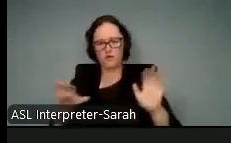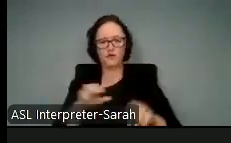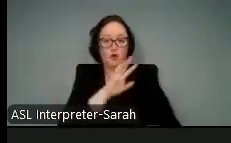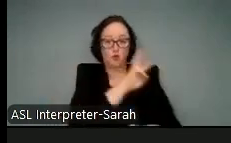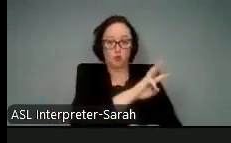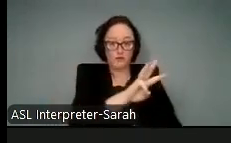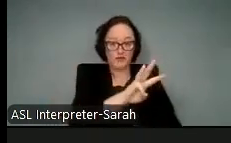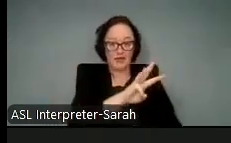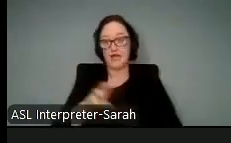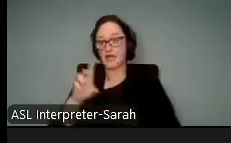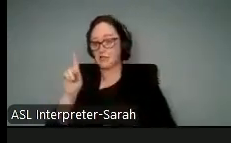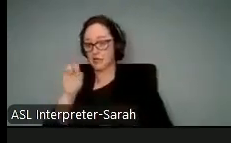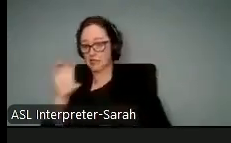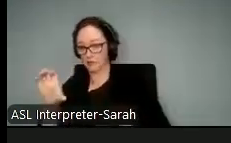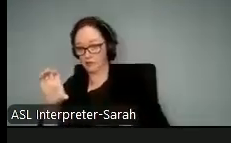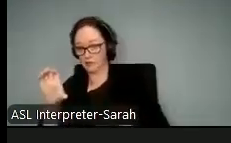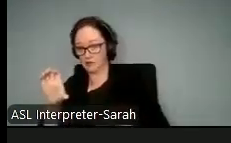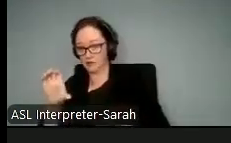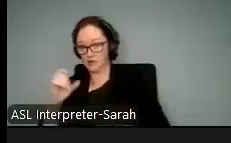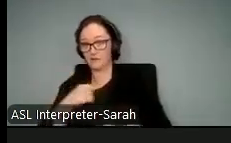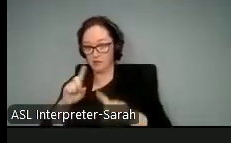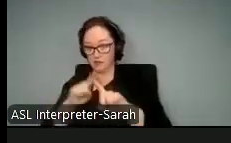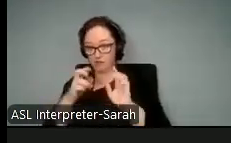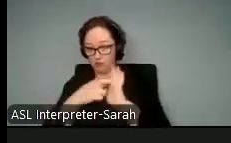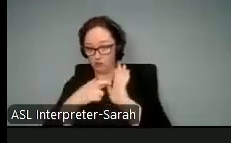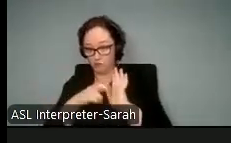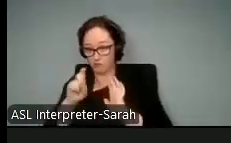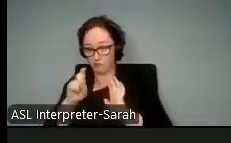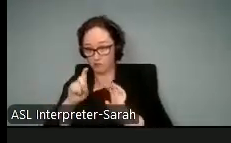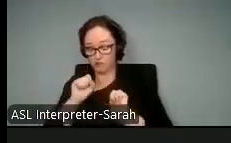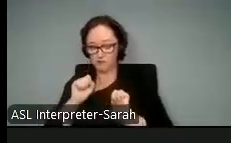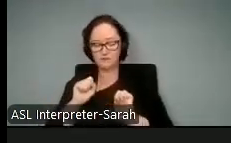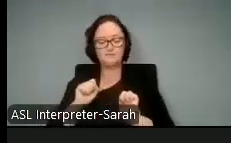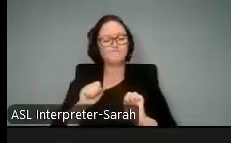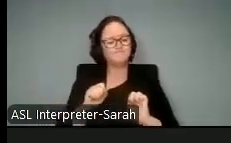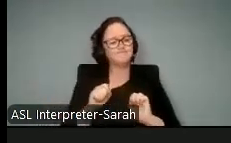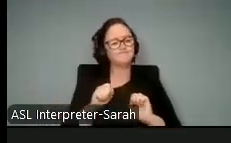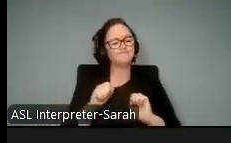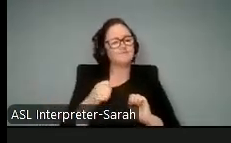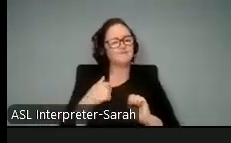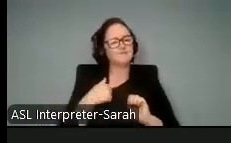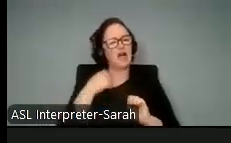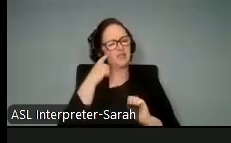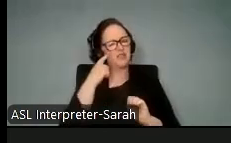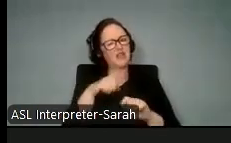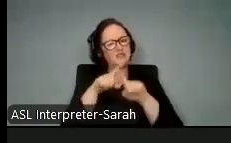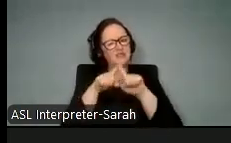Tyler: Yeah. I would say it depends. I'm not a document specialist,